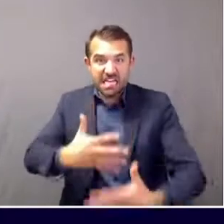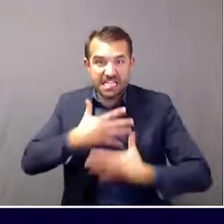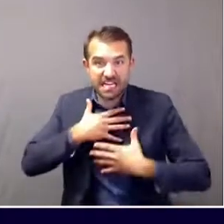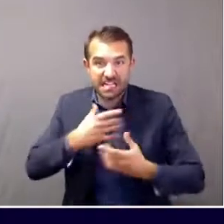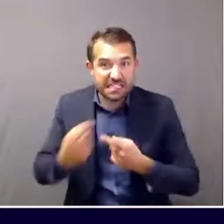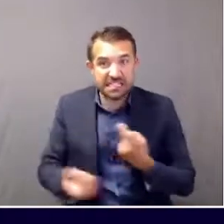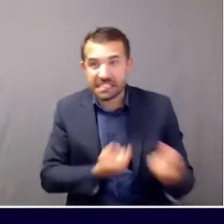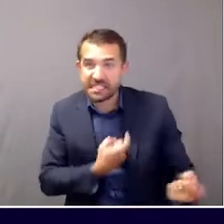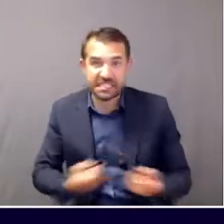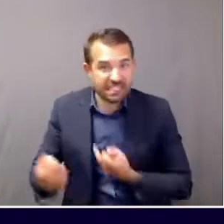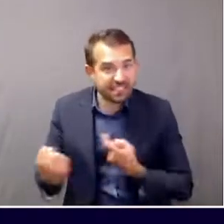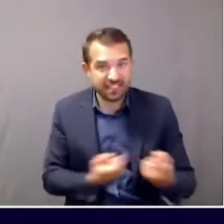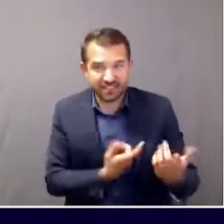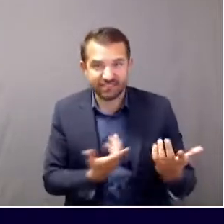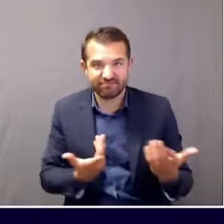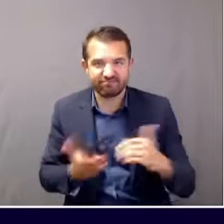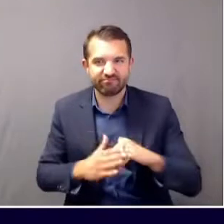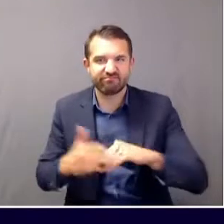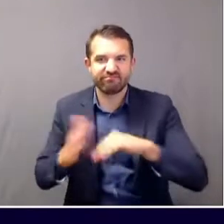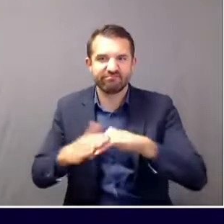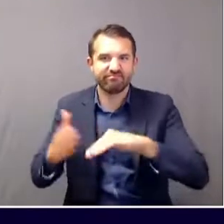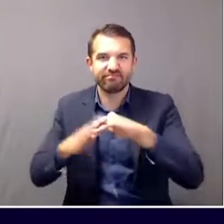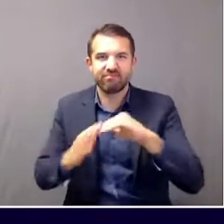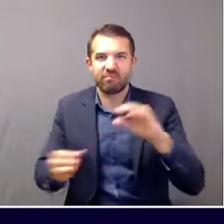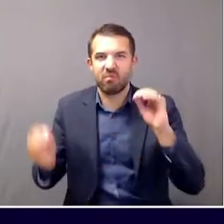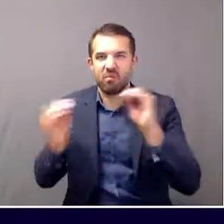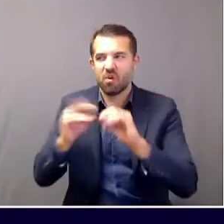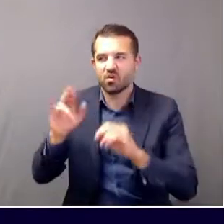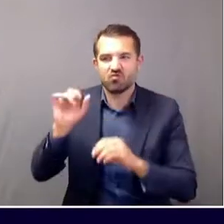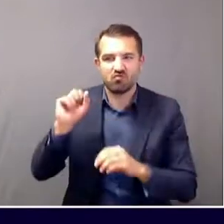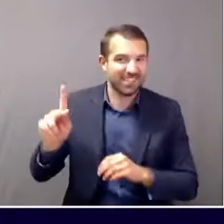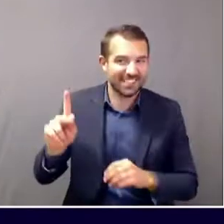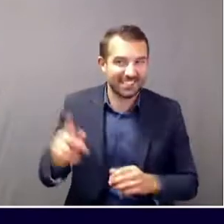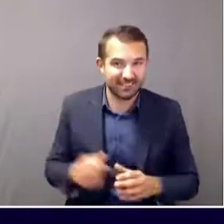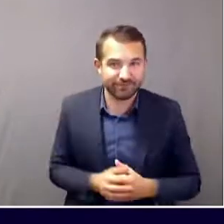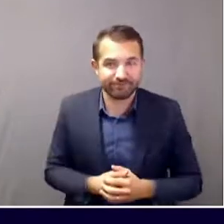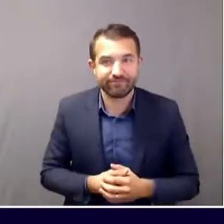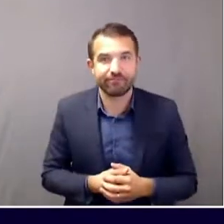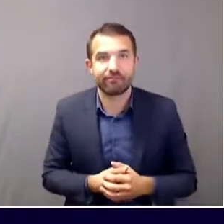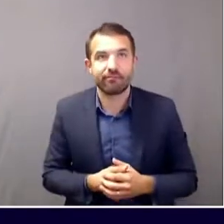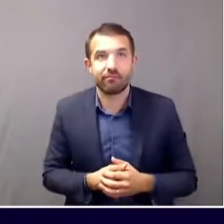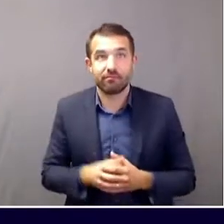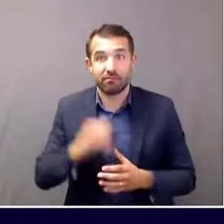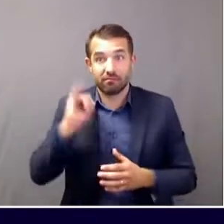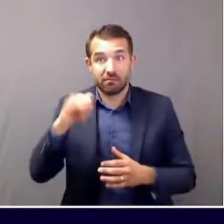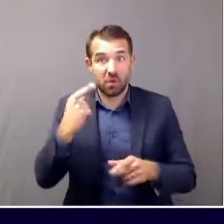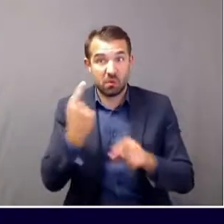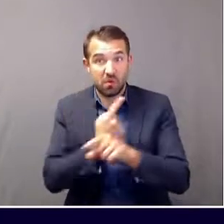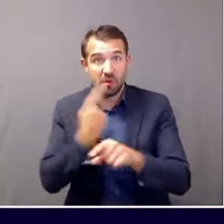where outbreaks can happen are they the norm